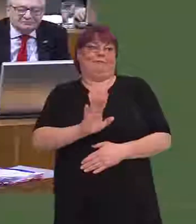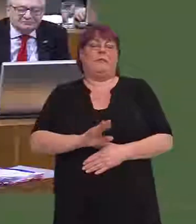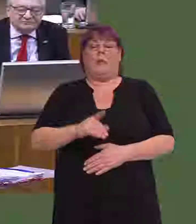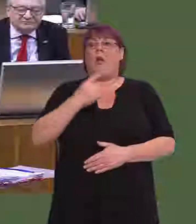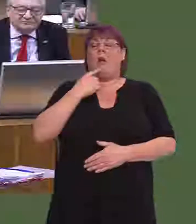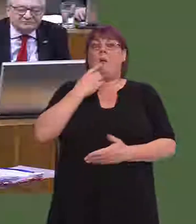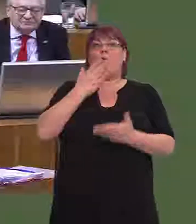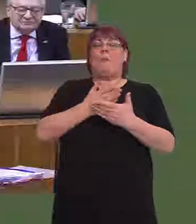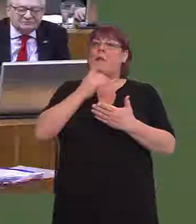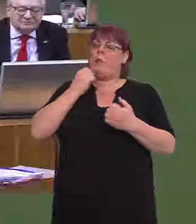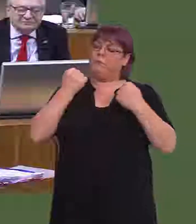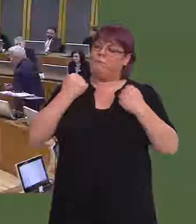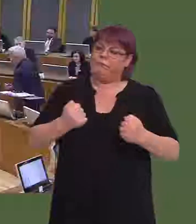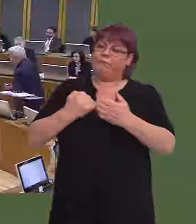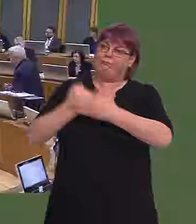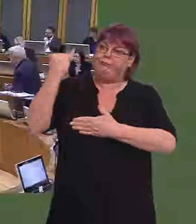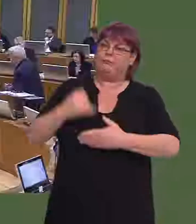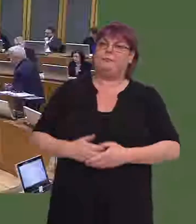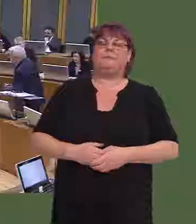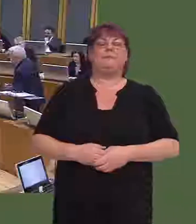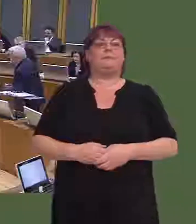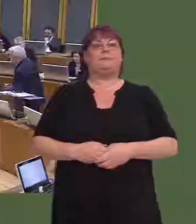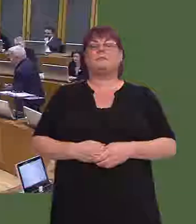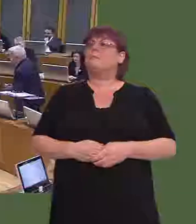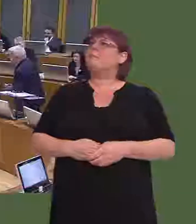fight tooth and nail. Leanne Wood AM: But asking for consultation is weak.